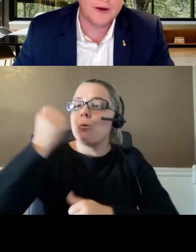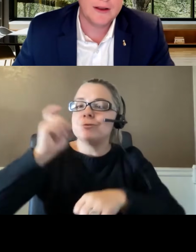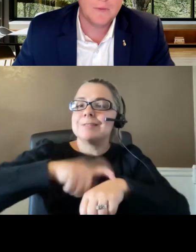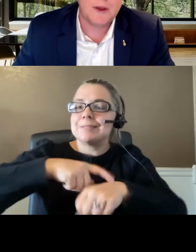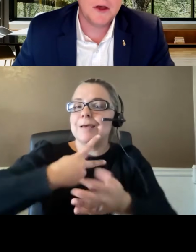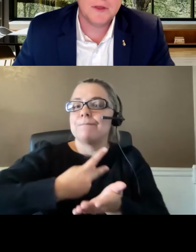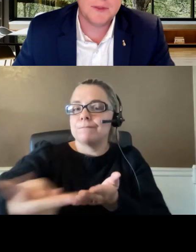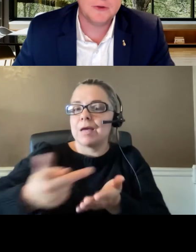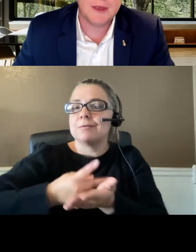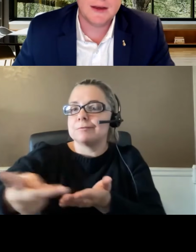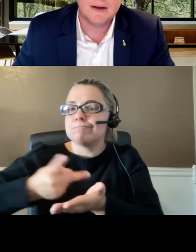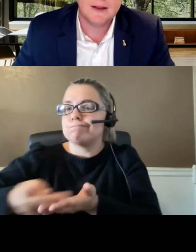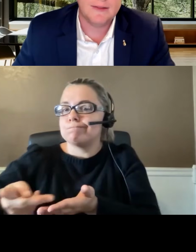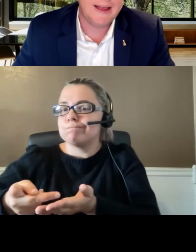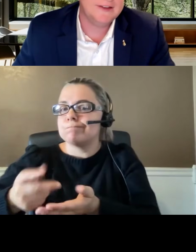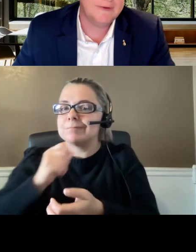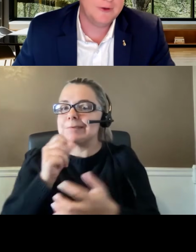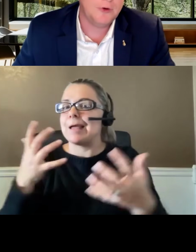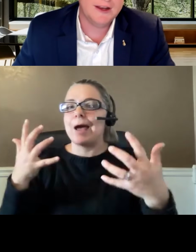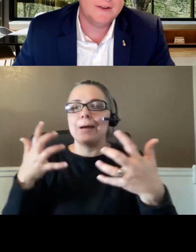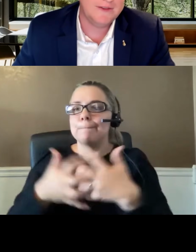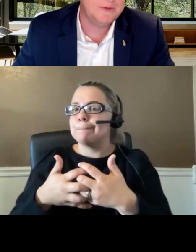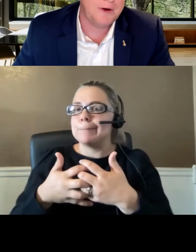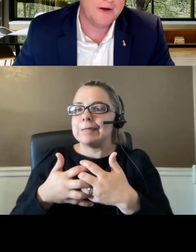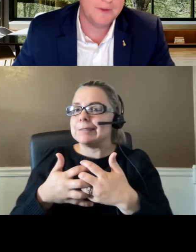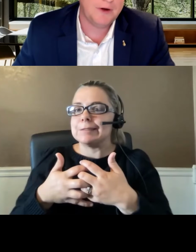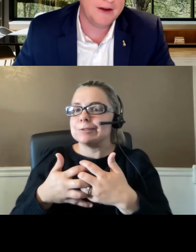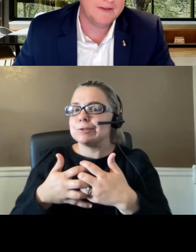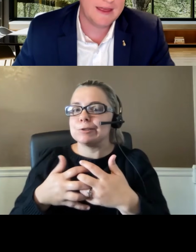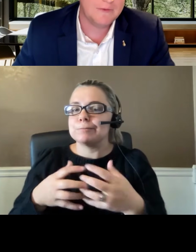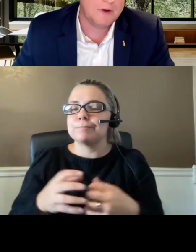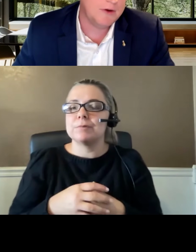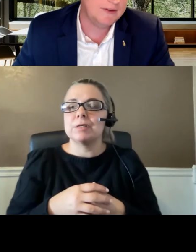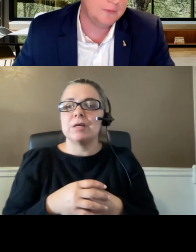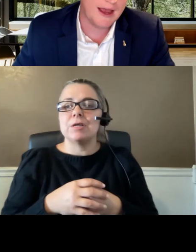we know that there's been less effort put into this part of the product than we would expect.